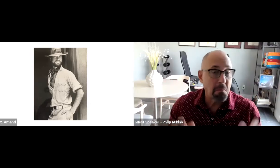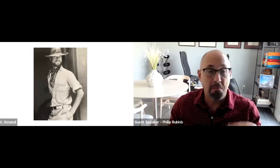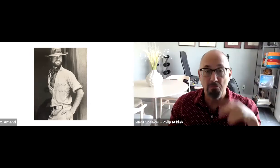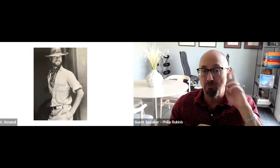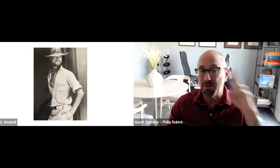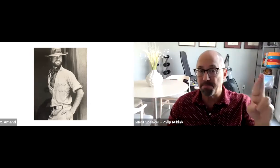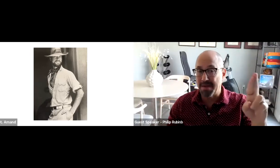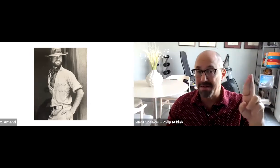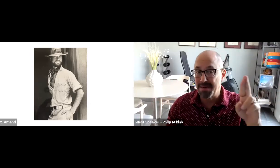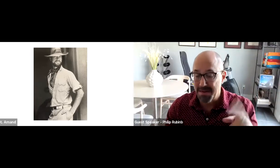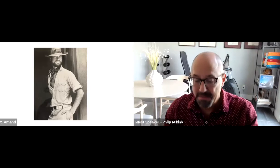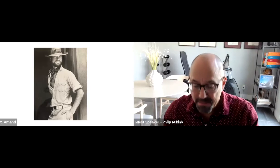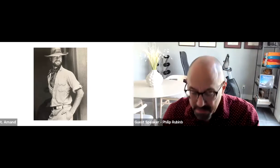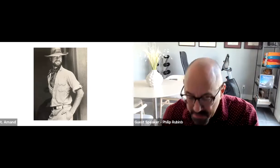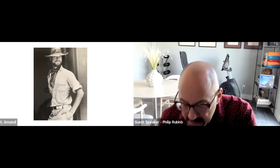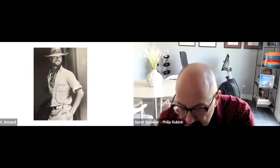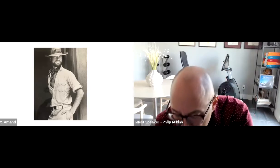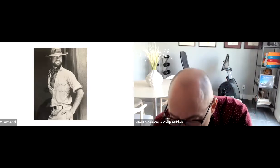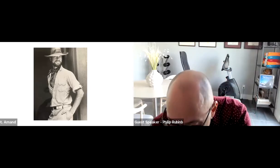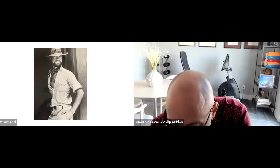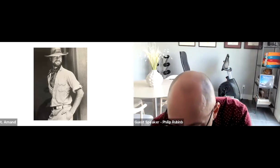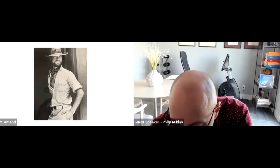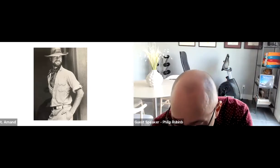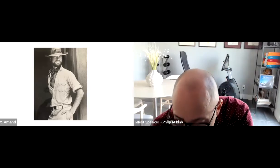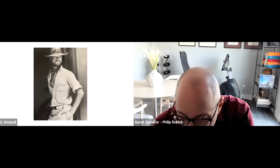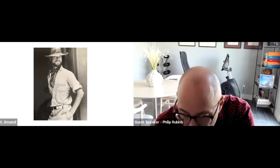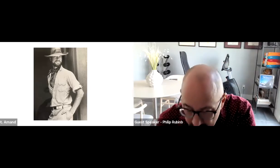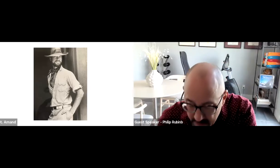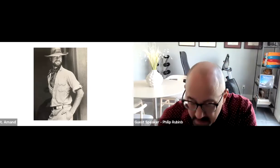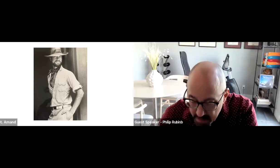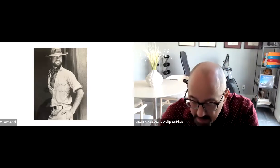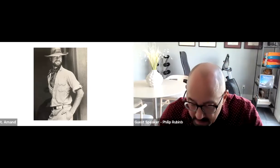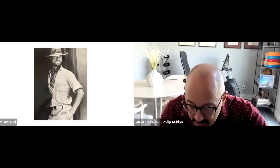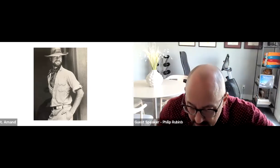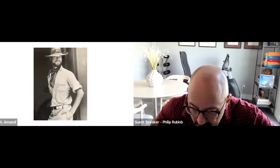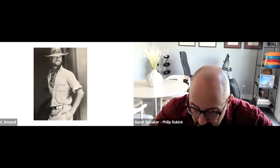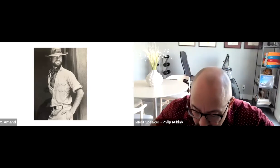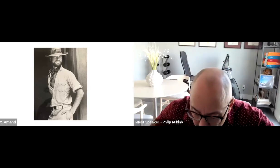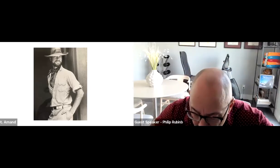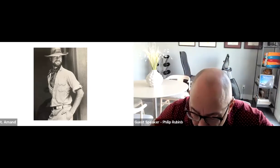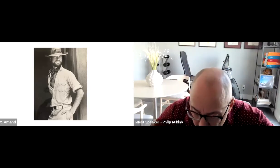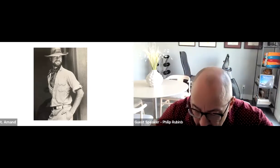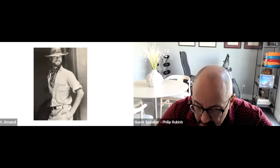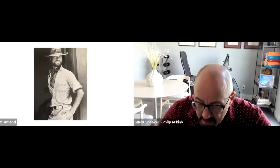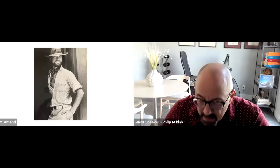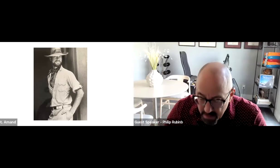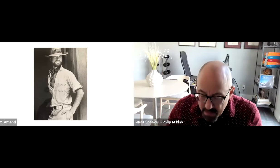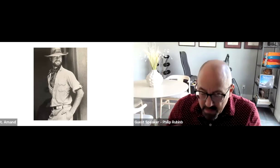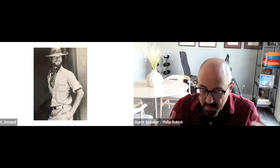to make sure that I was OK going into these different situations, so I have nothing but respect for his care of me.